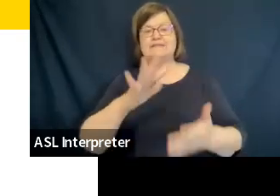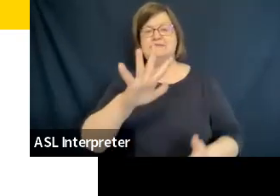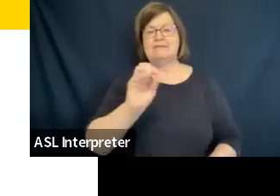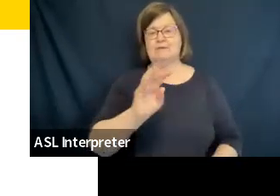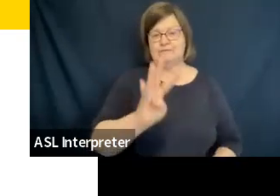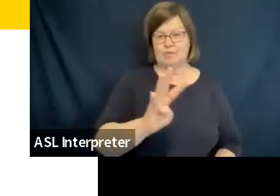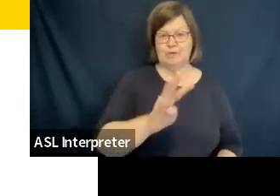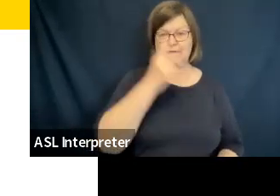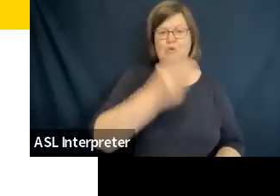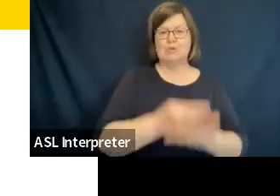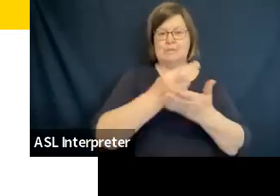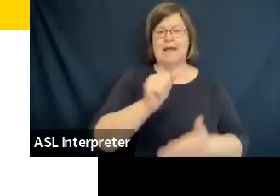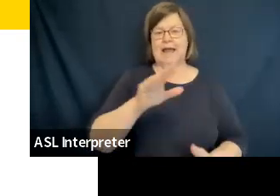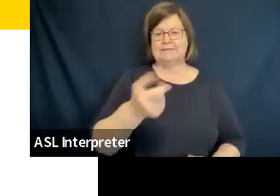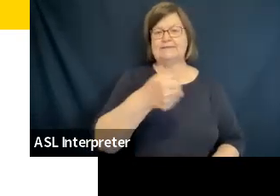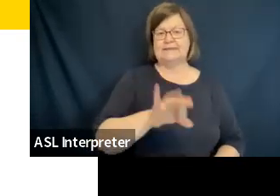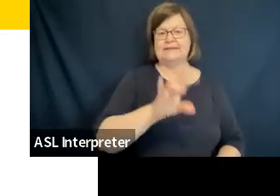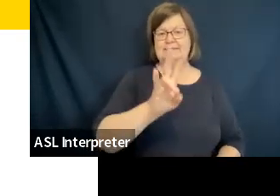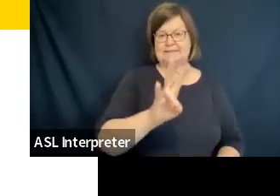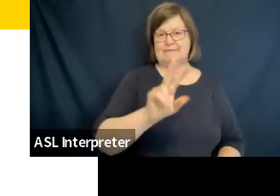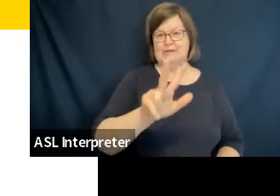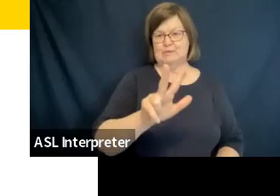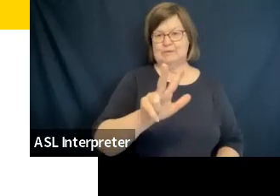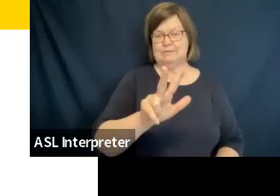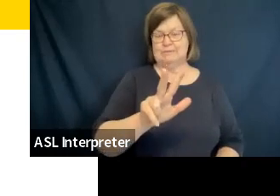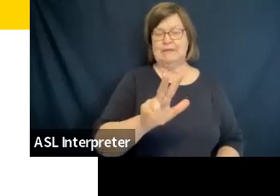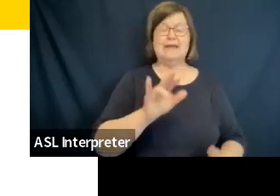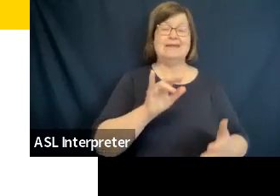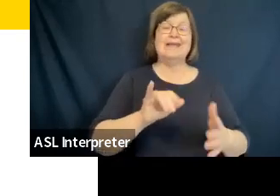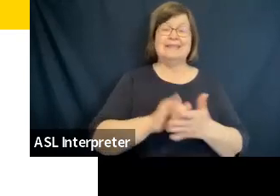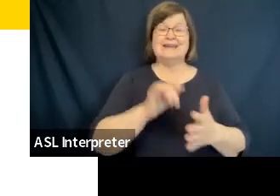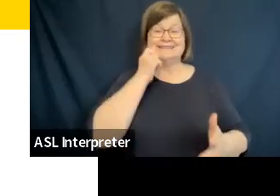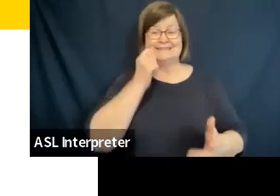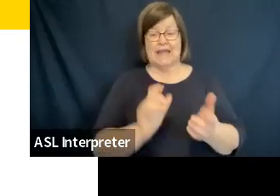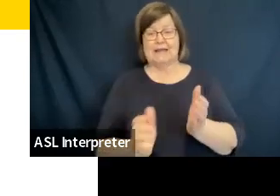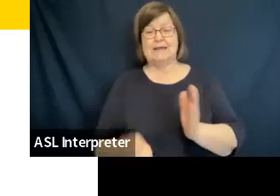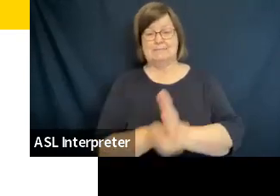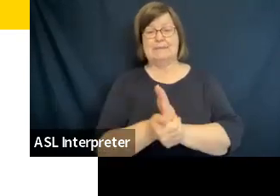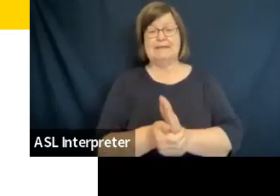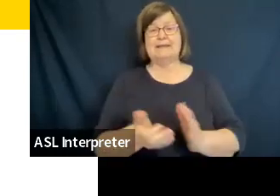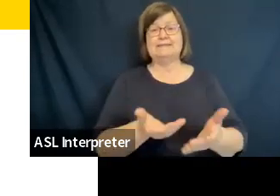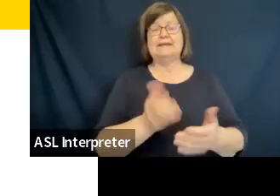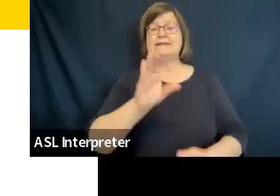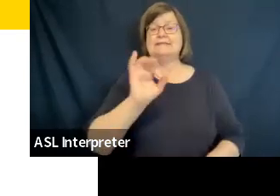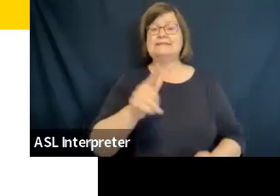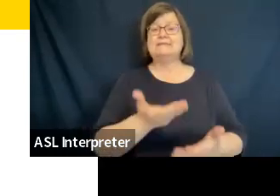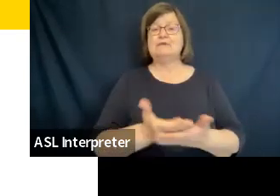Rehabilitation Act of 1973, which as amended is a civil rights law that prohibits discrimination